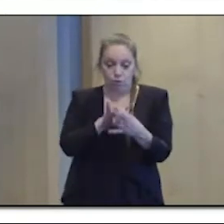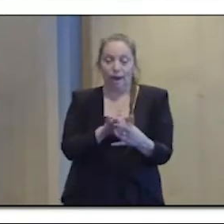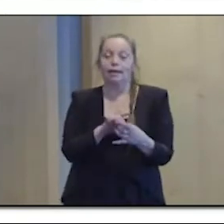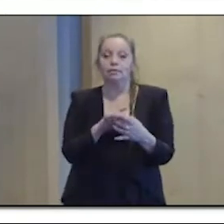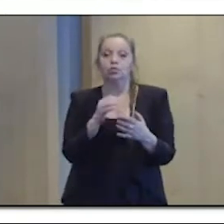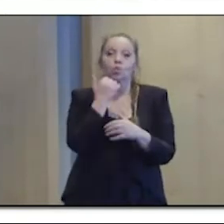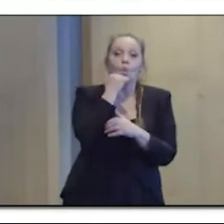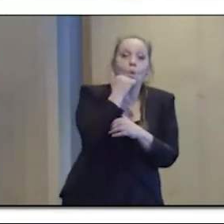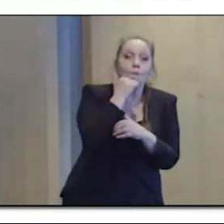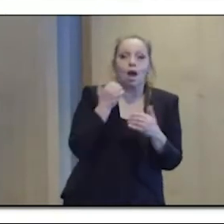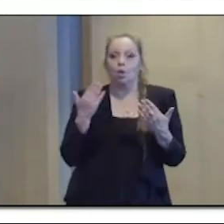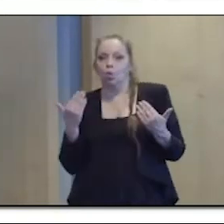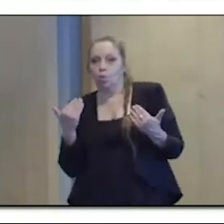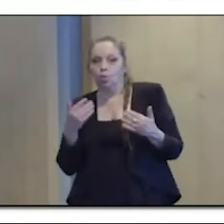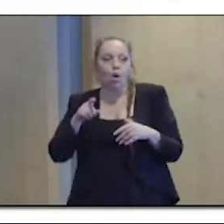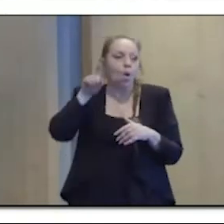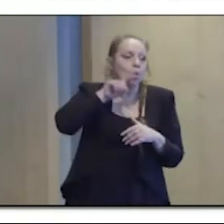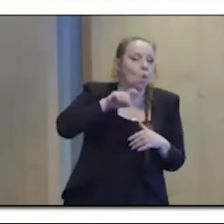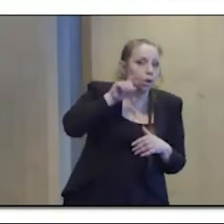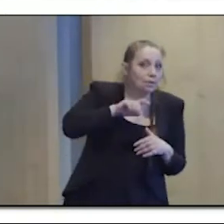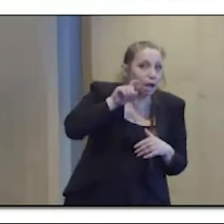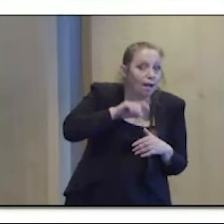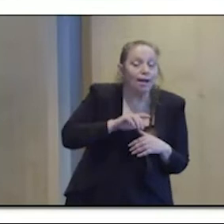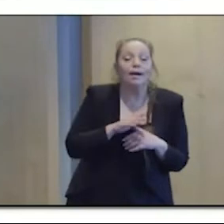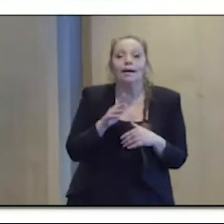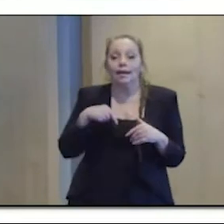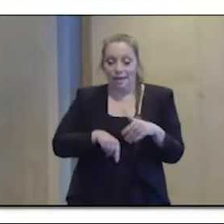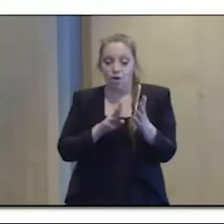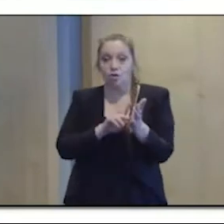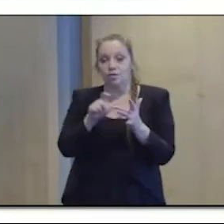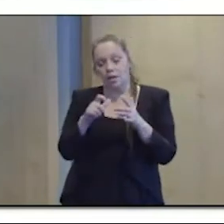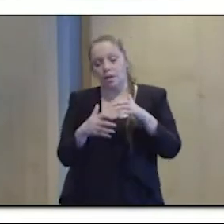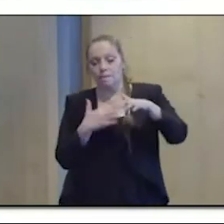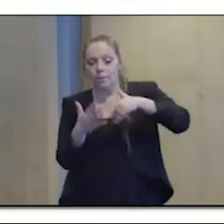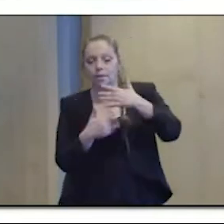cooling water heating here in Victoria that will be a mix of electricity and gas.